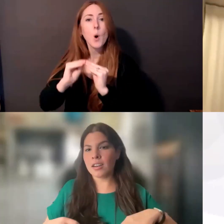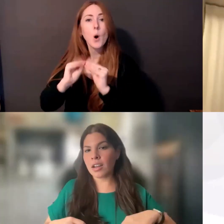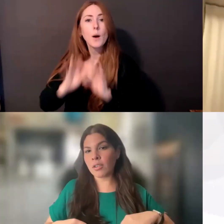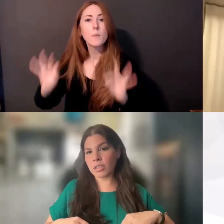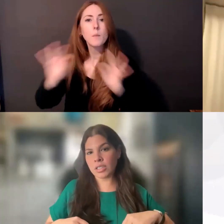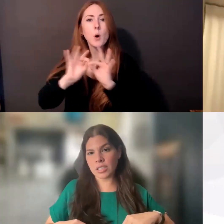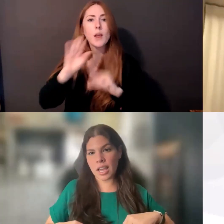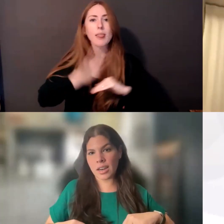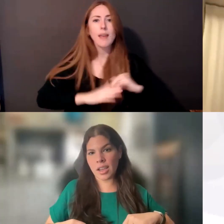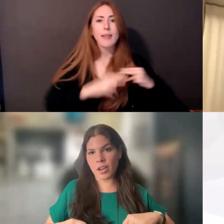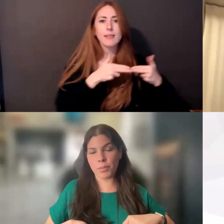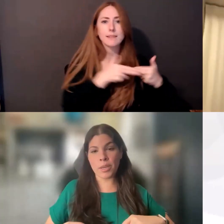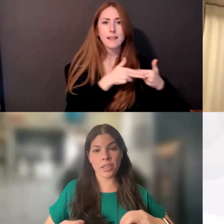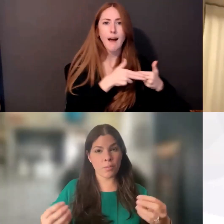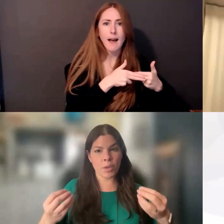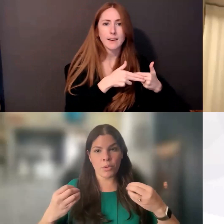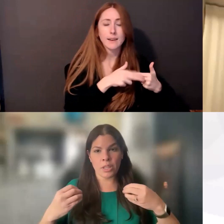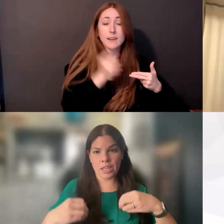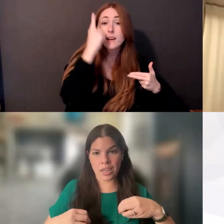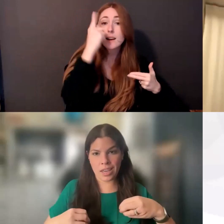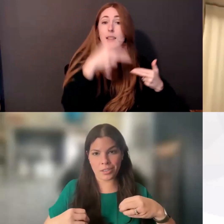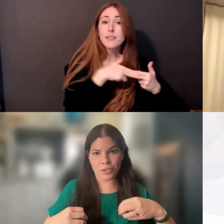Not only does that help keep people engaged,